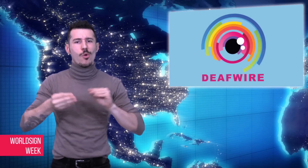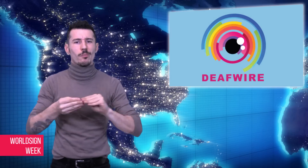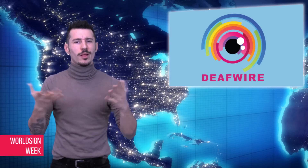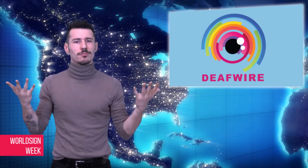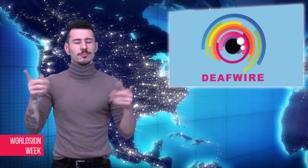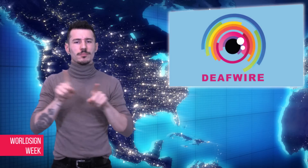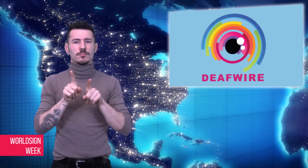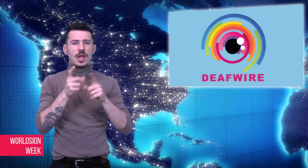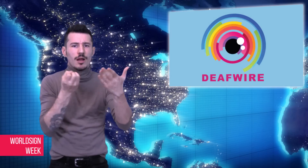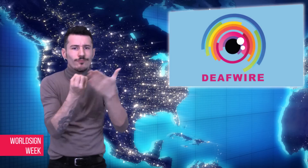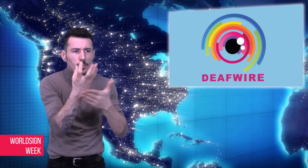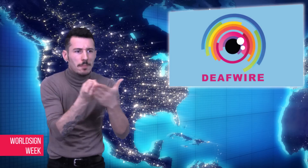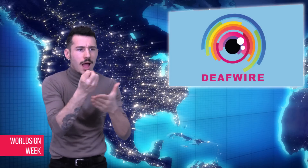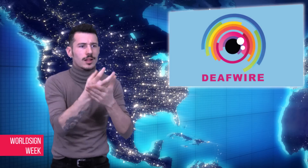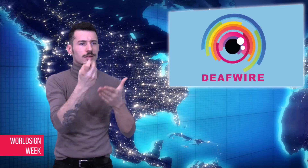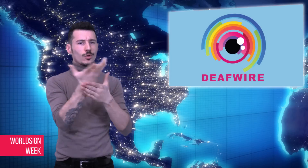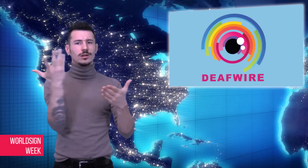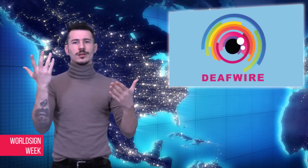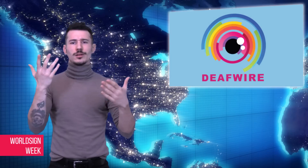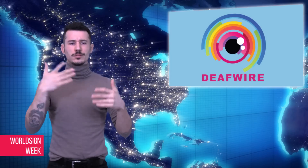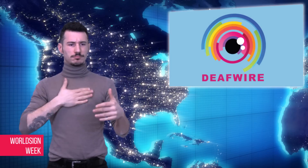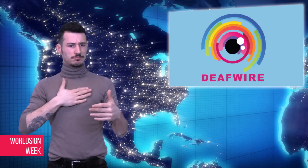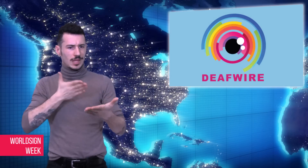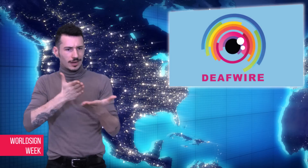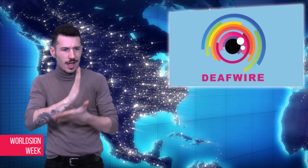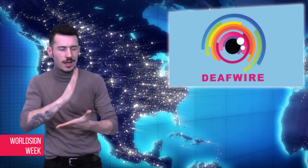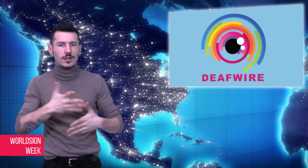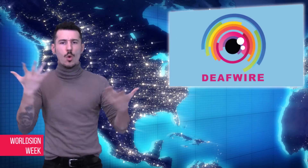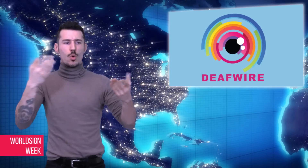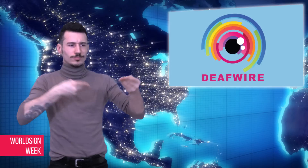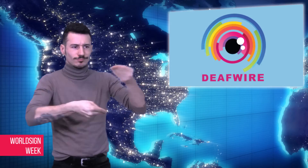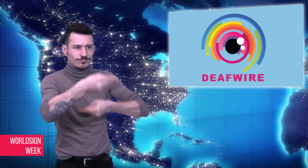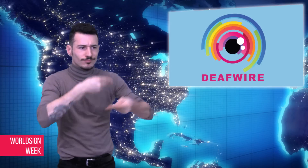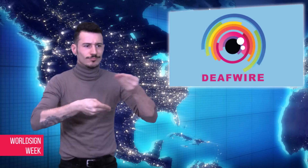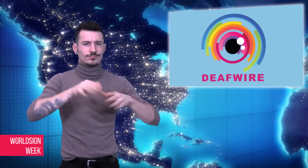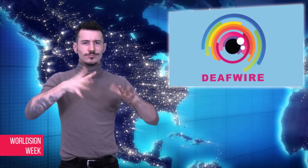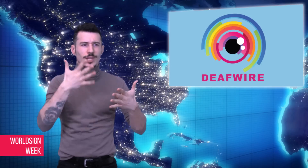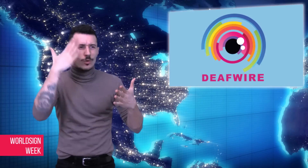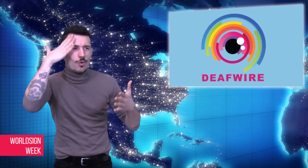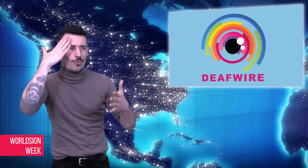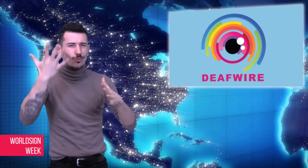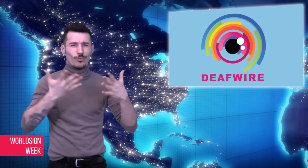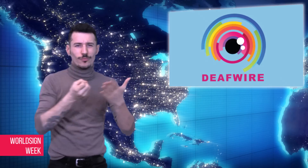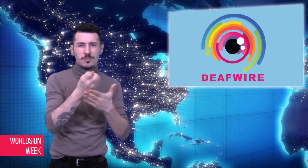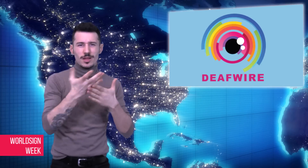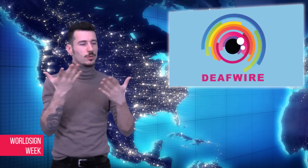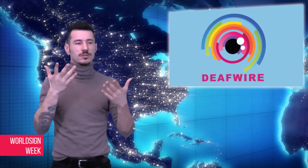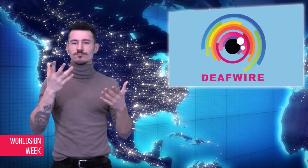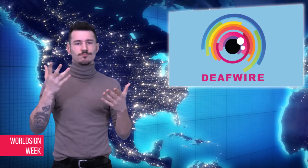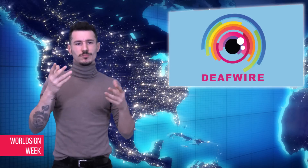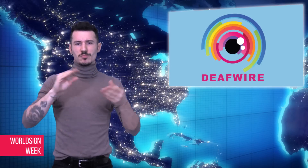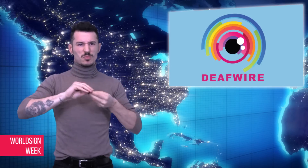government uses English - not Irish Sign Language (ISL) in most of its websites,